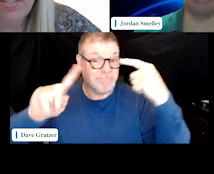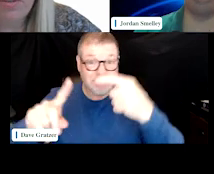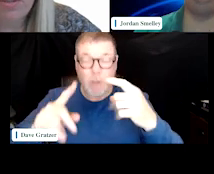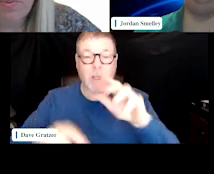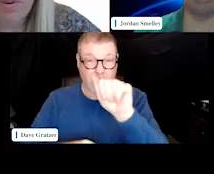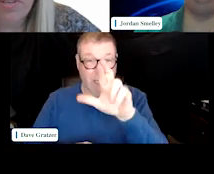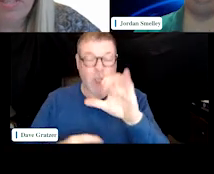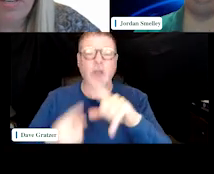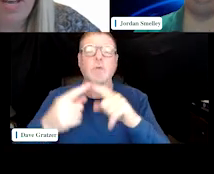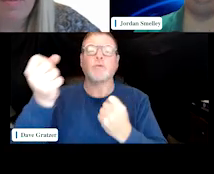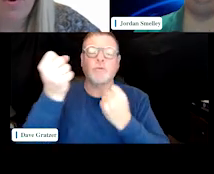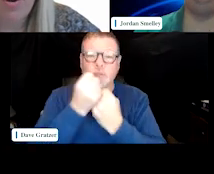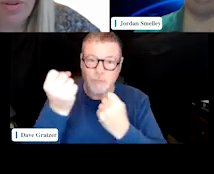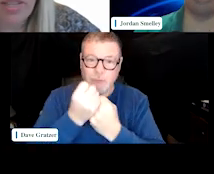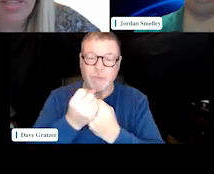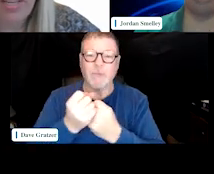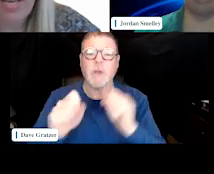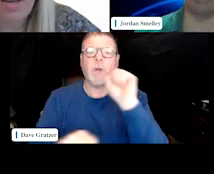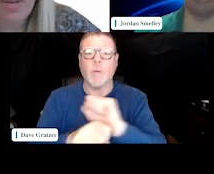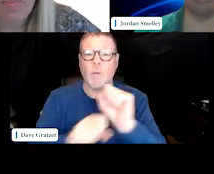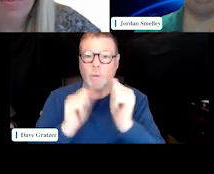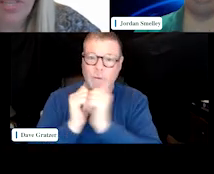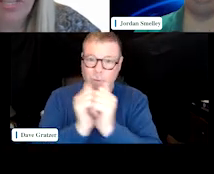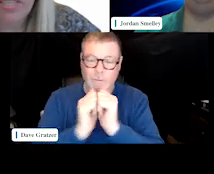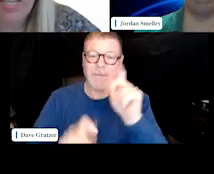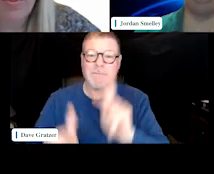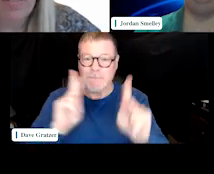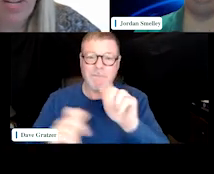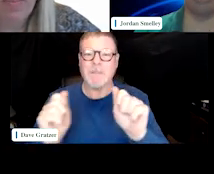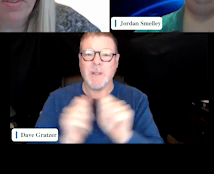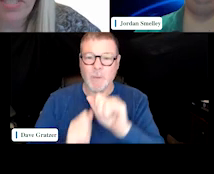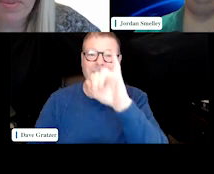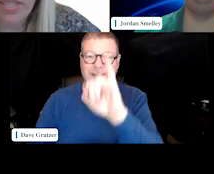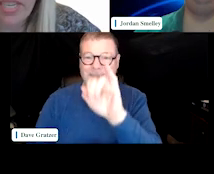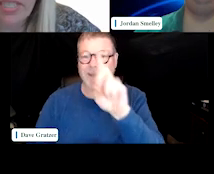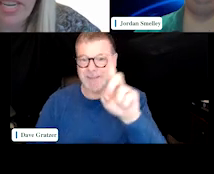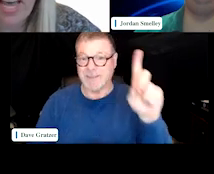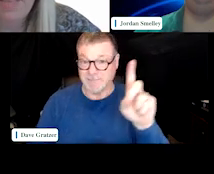is to support, work with people with intellectual and developmental disabilities,